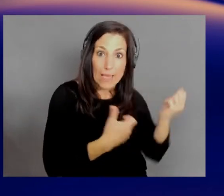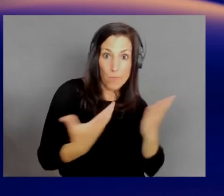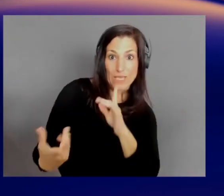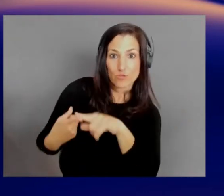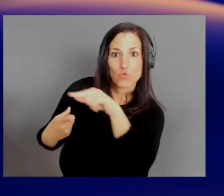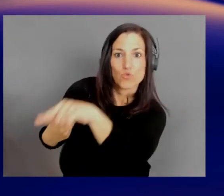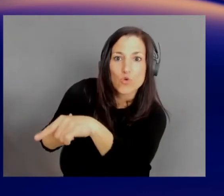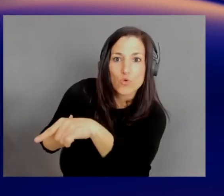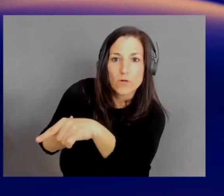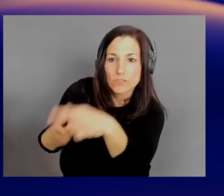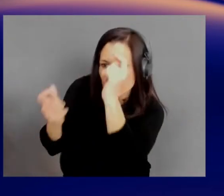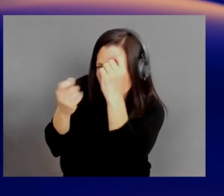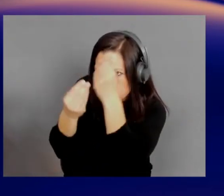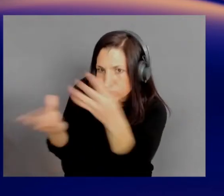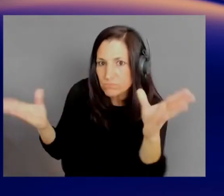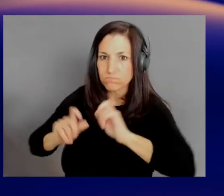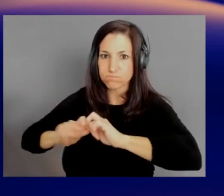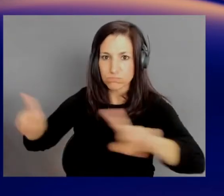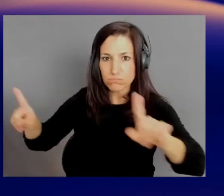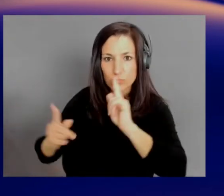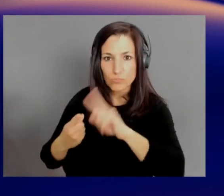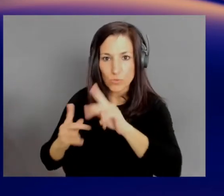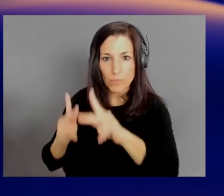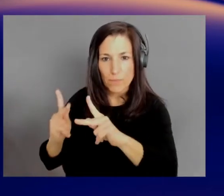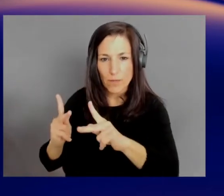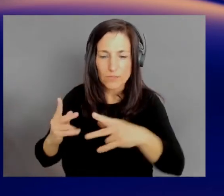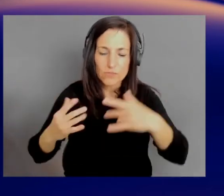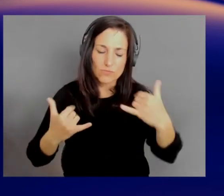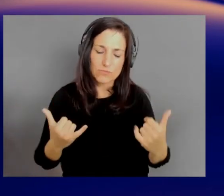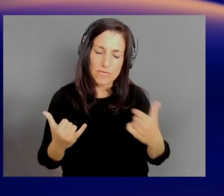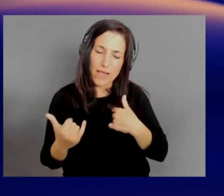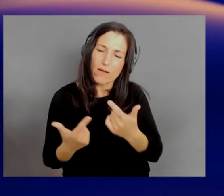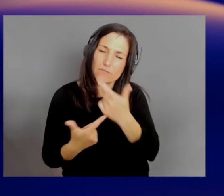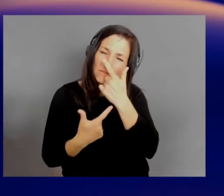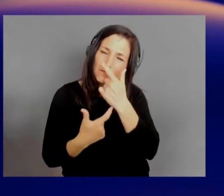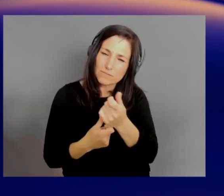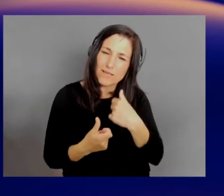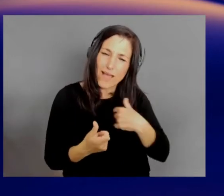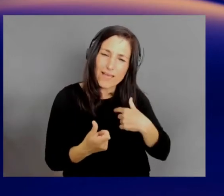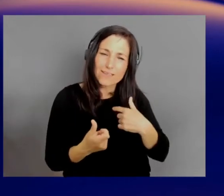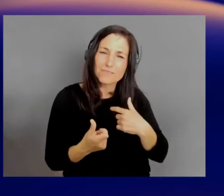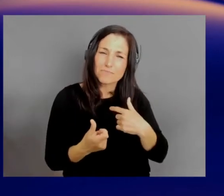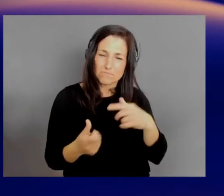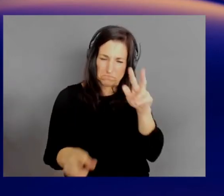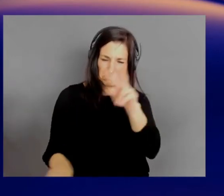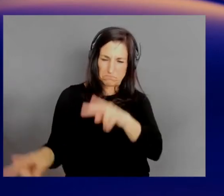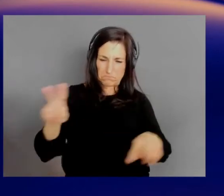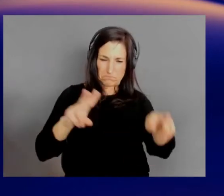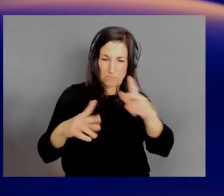that now I can understand the trends of content that's being very relevant, and that content lets me guide